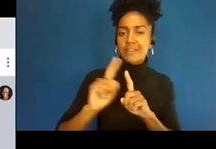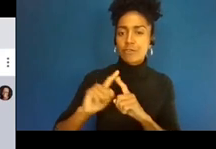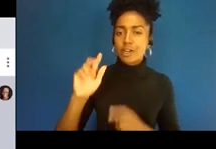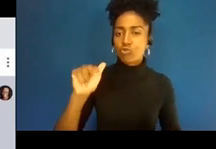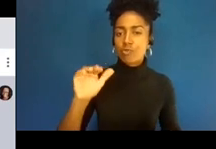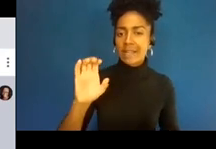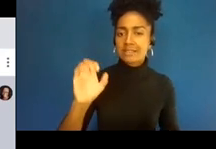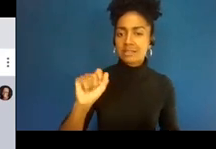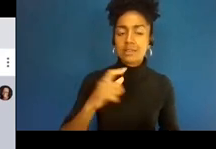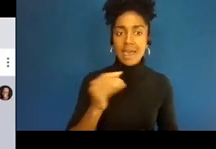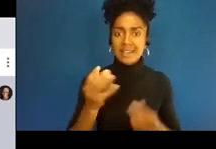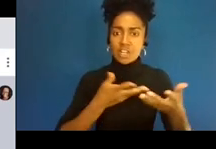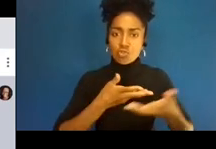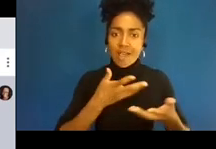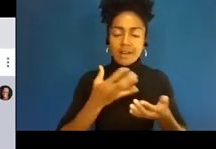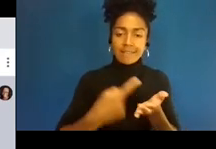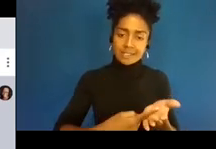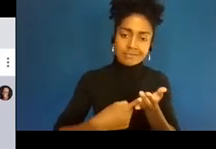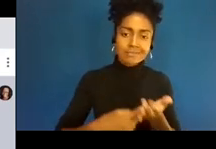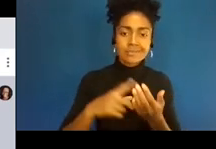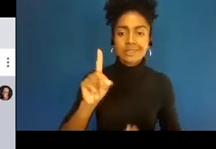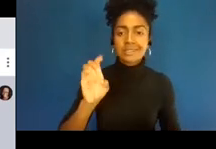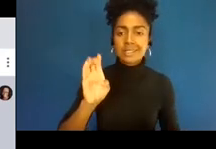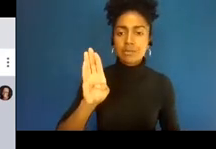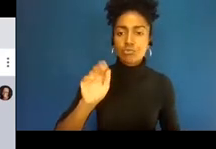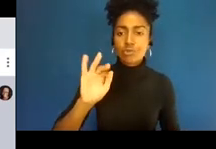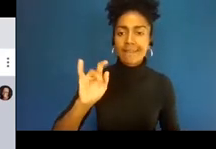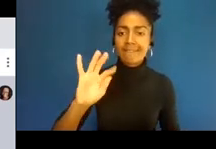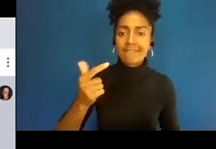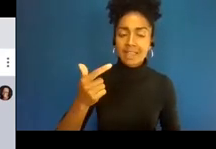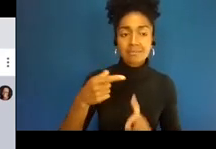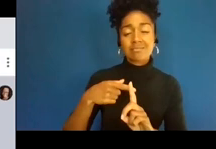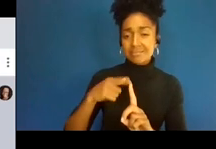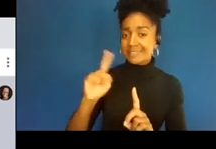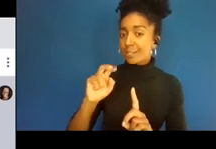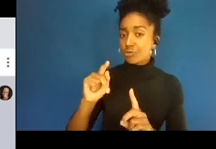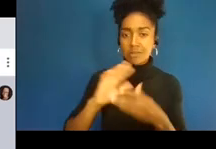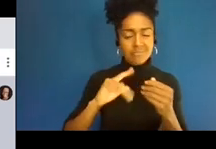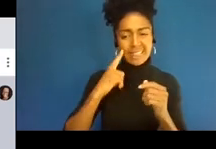You know, and I think that's so important. That debriefing because it's--